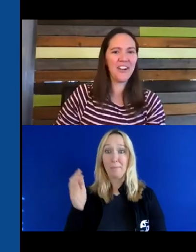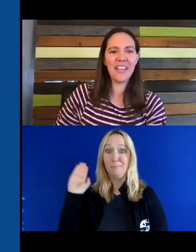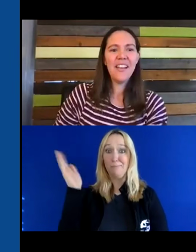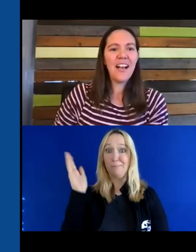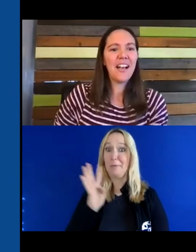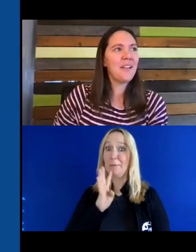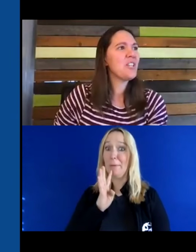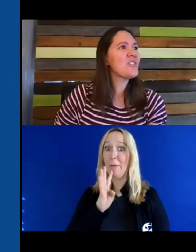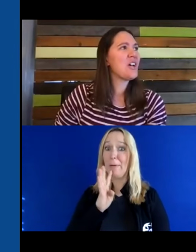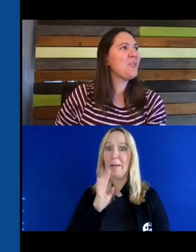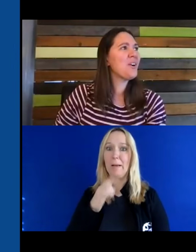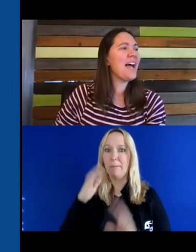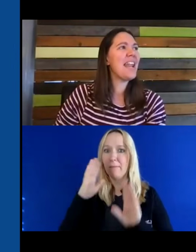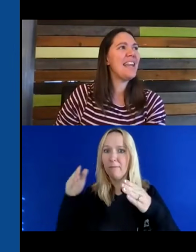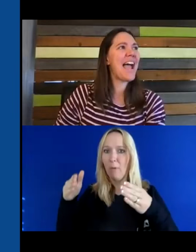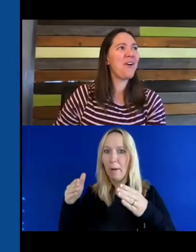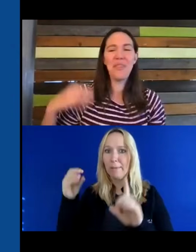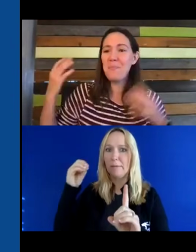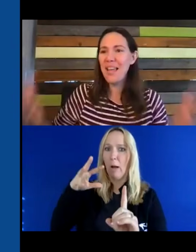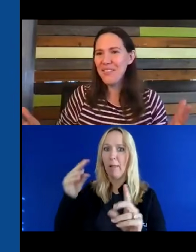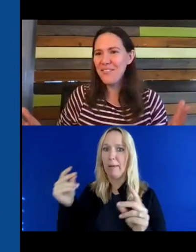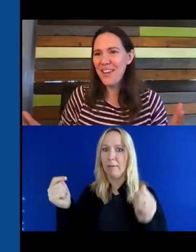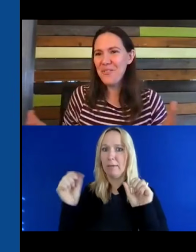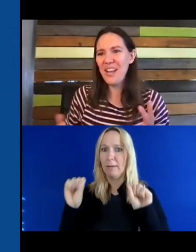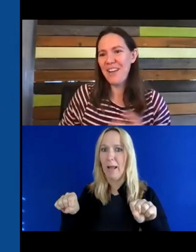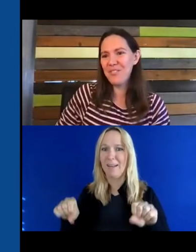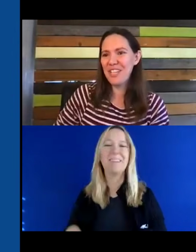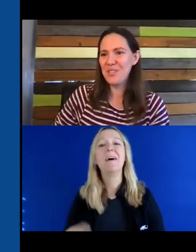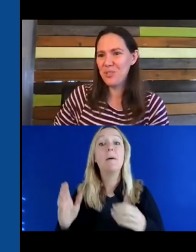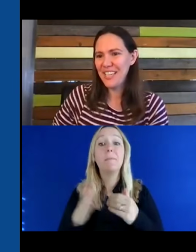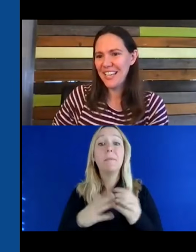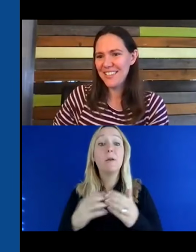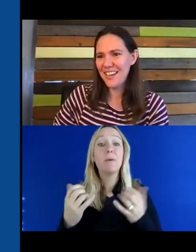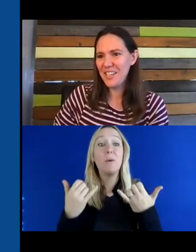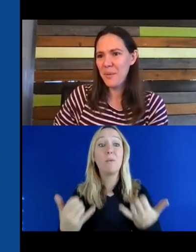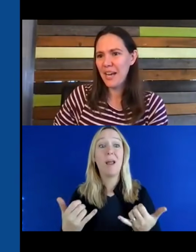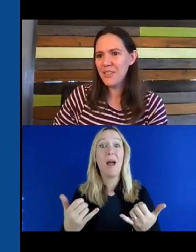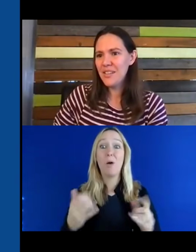Okay. So, now the main event, what everyone is really excited about.